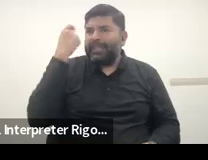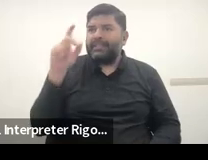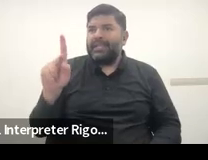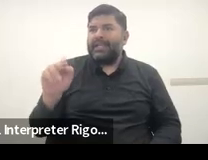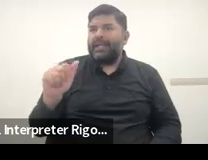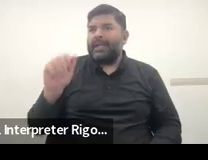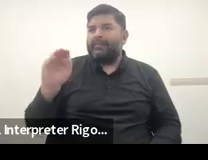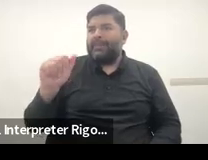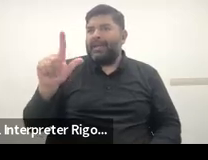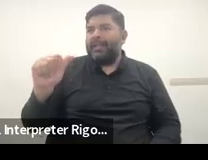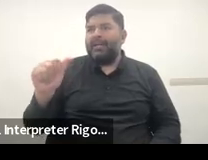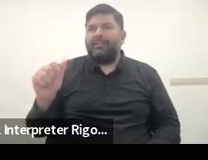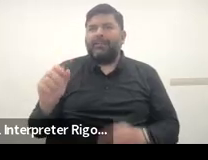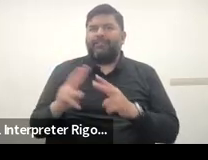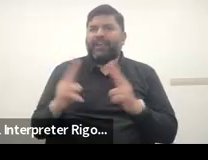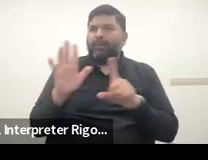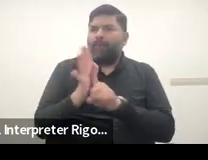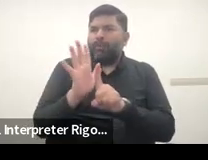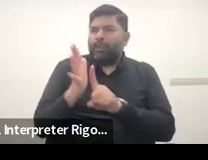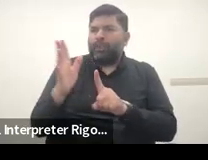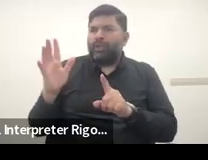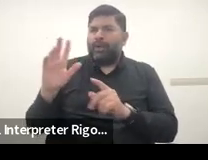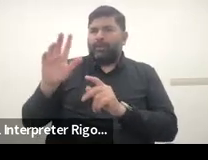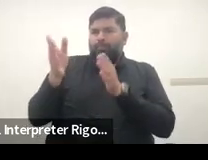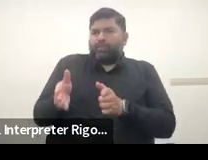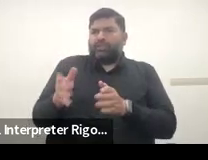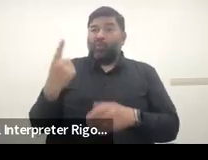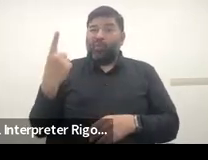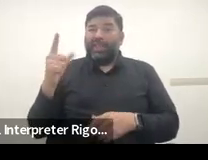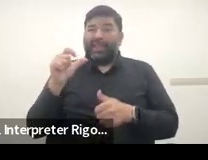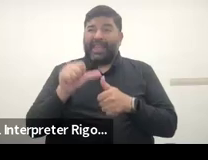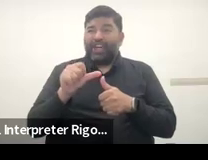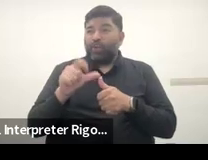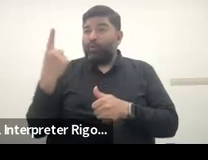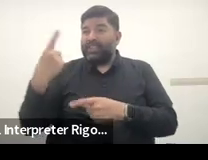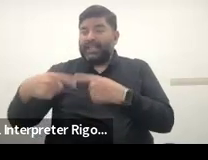very popular figure so only like one letter, one sign usually for names is a combination of